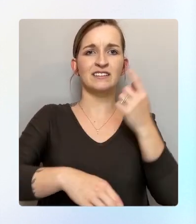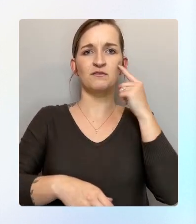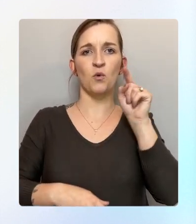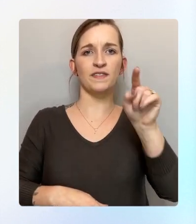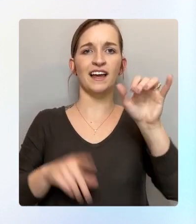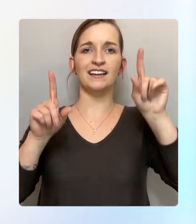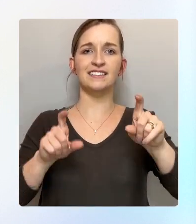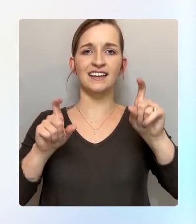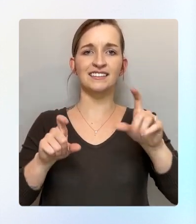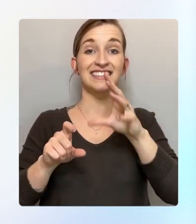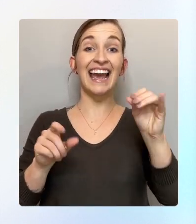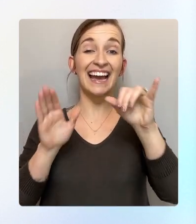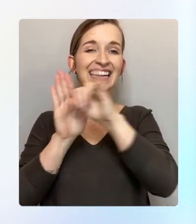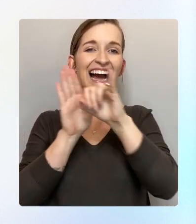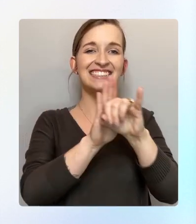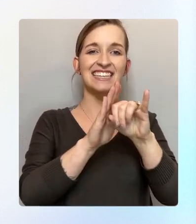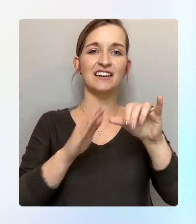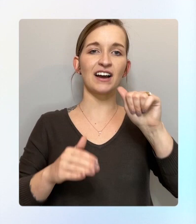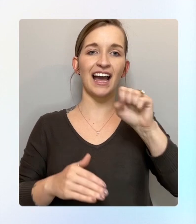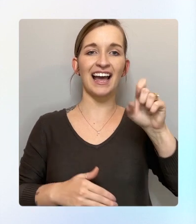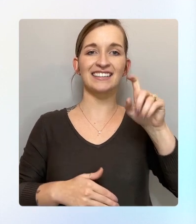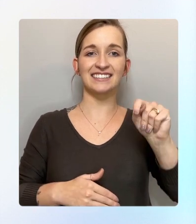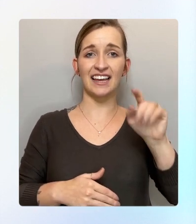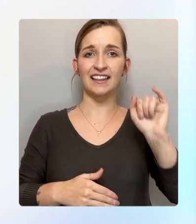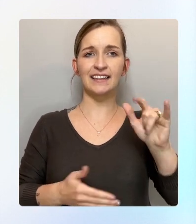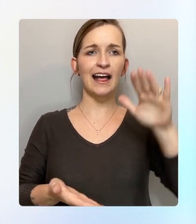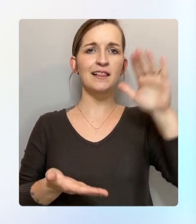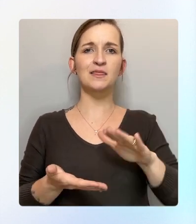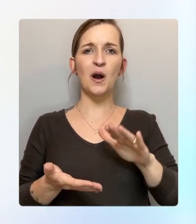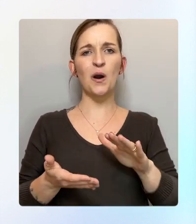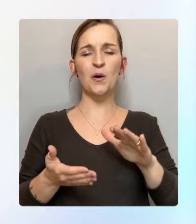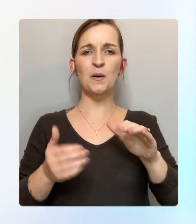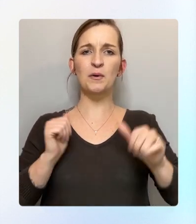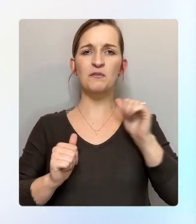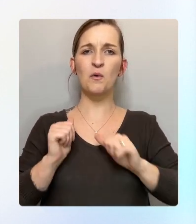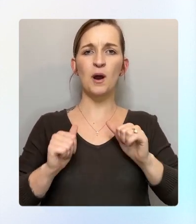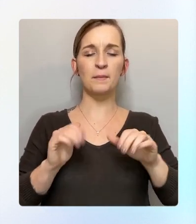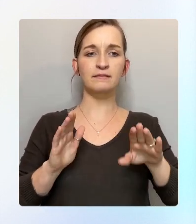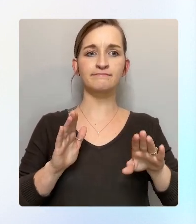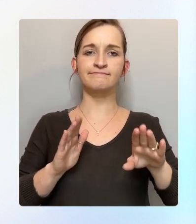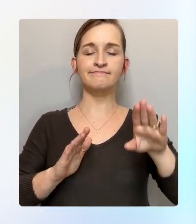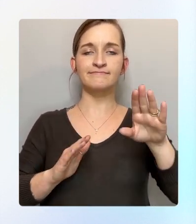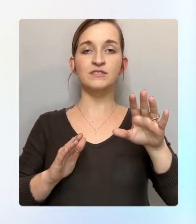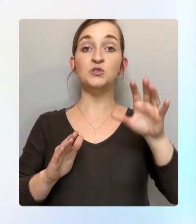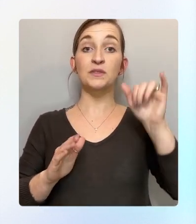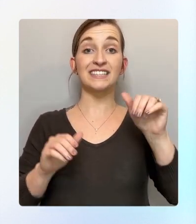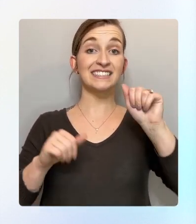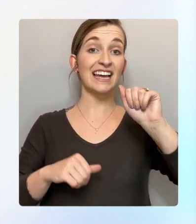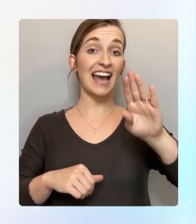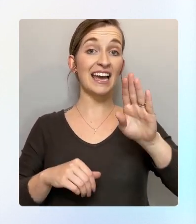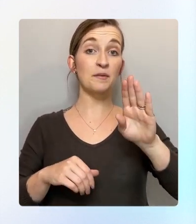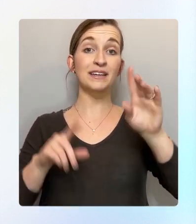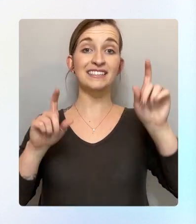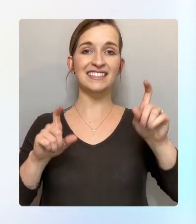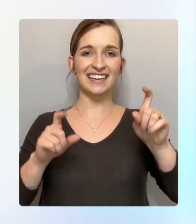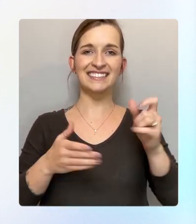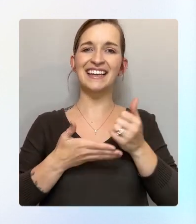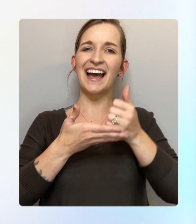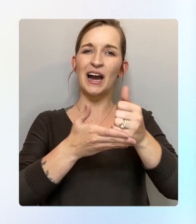The best part about this is that these A/B tests helped the developers earn meaningful revenue and understand which strategies